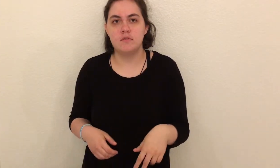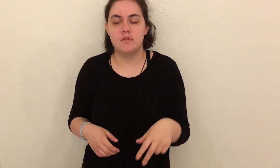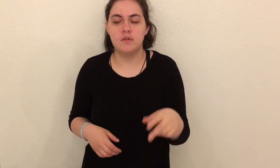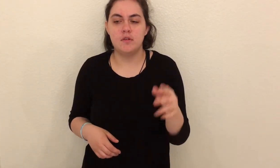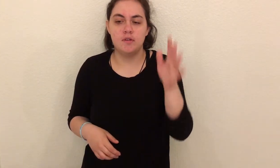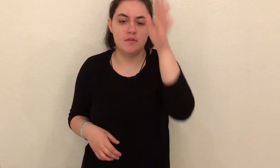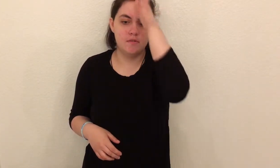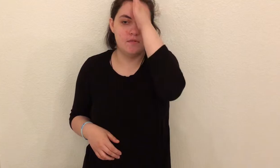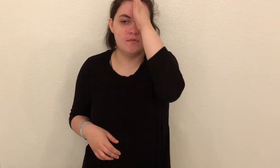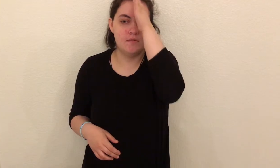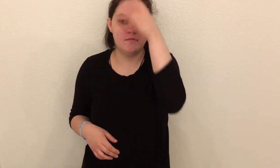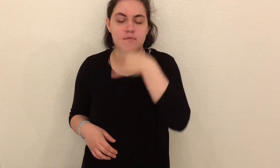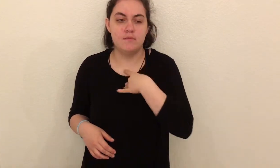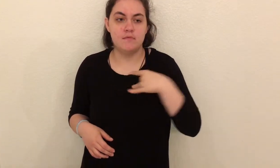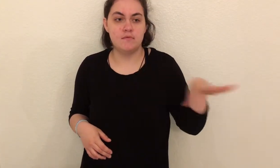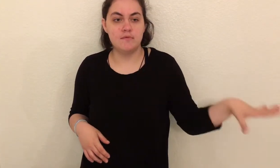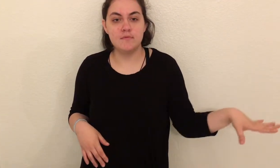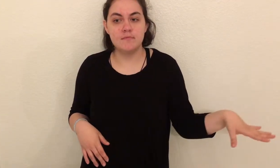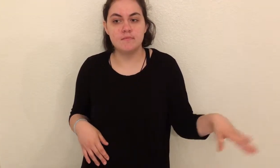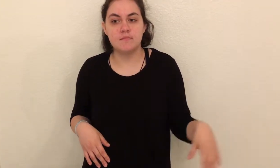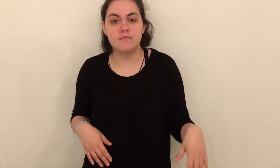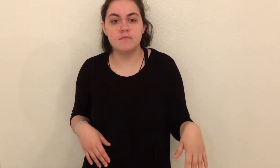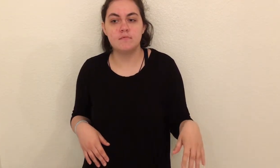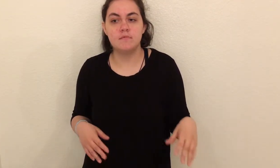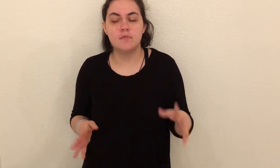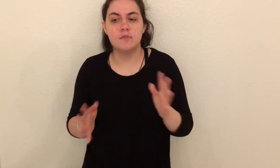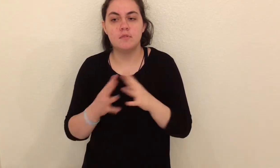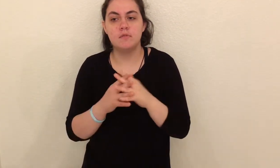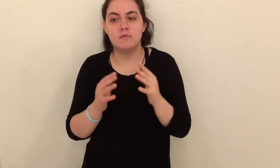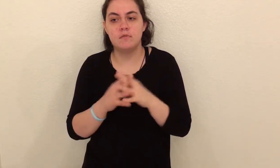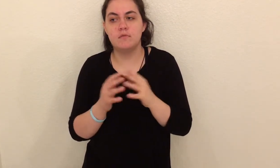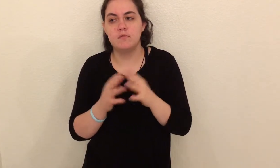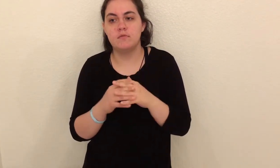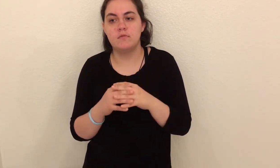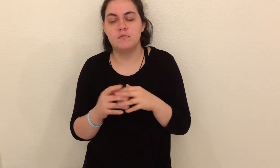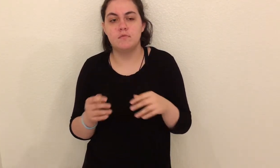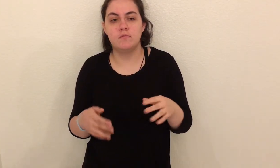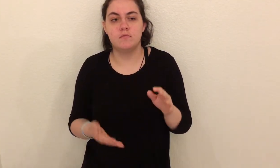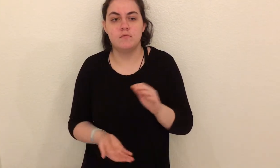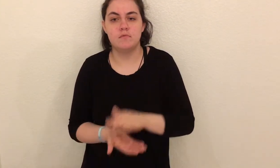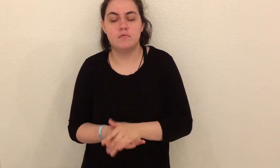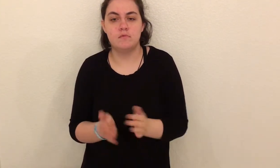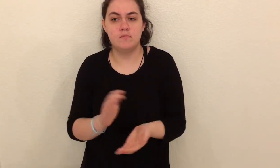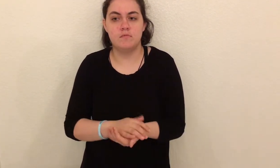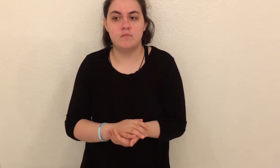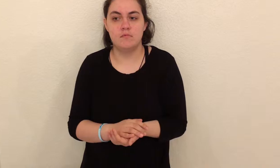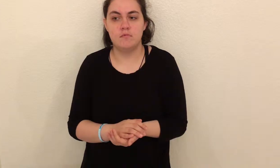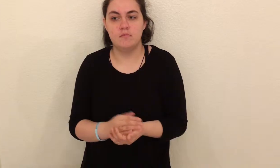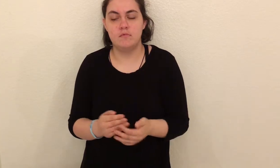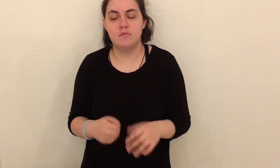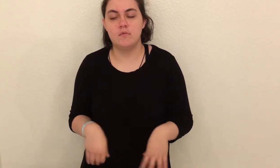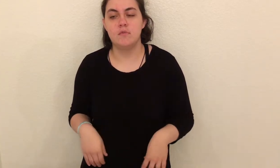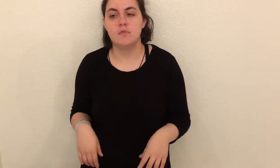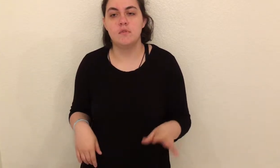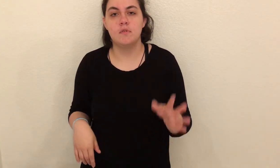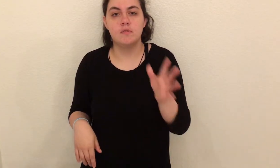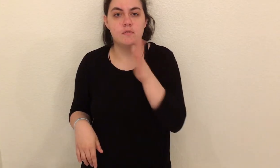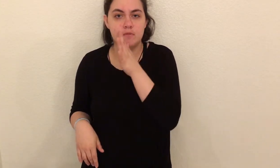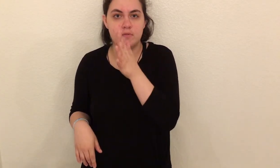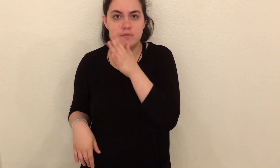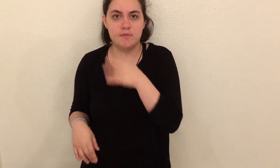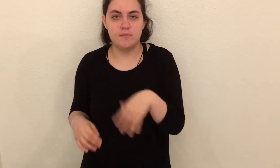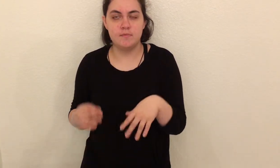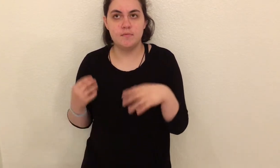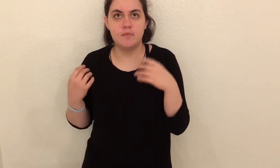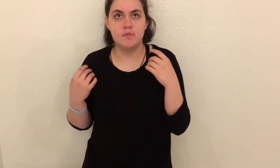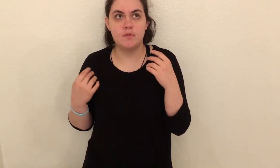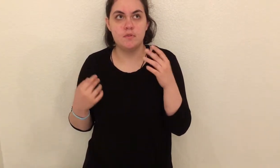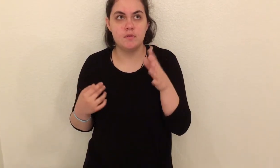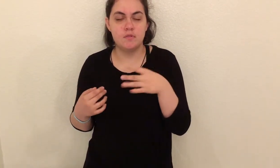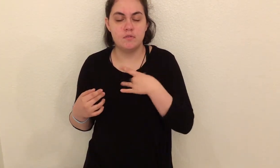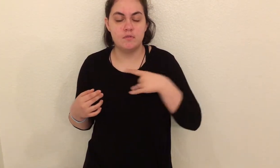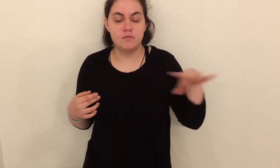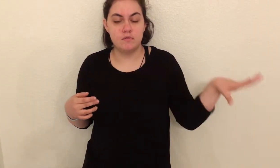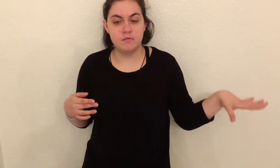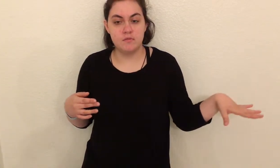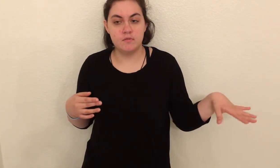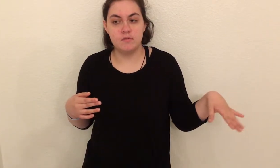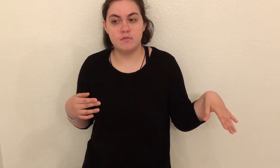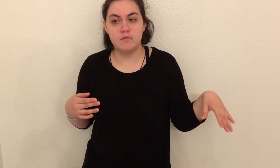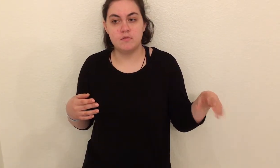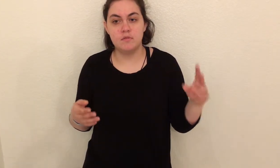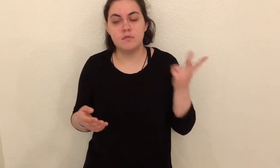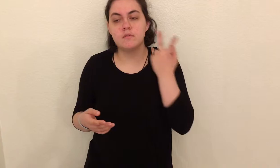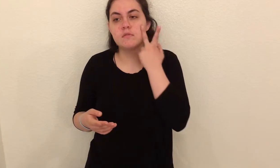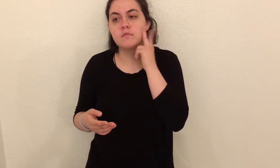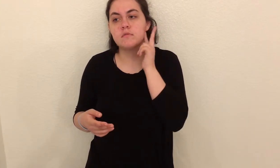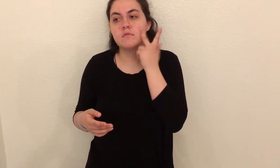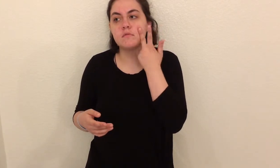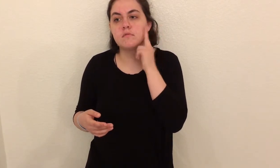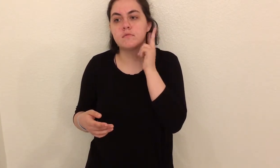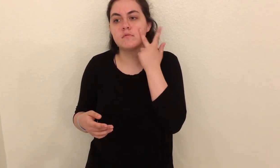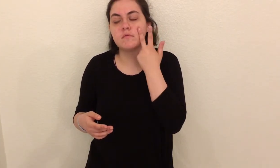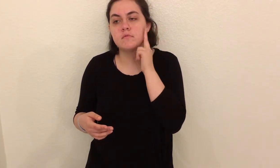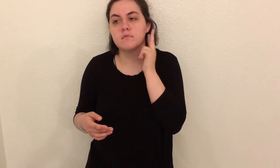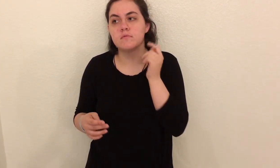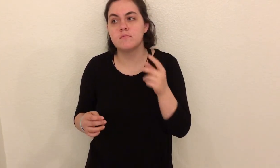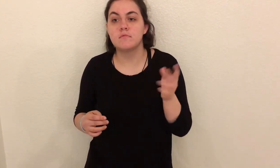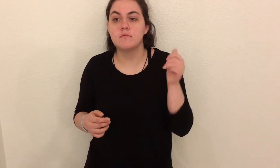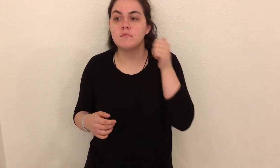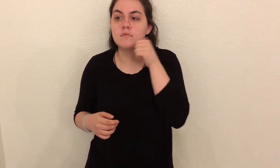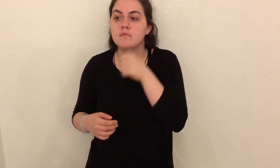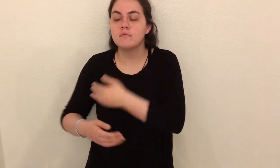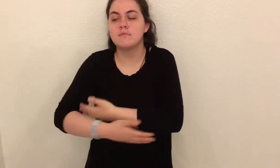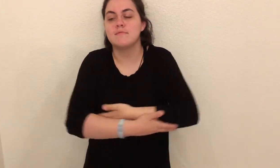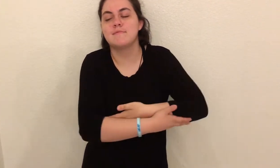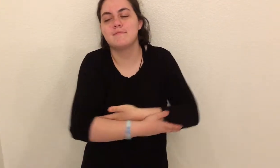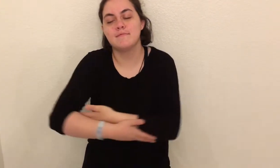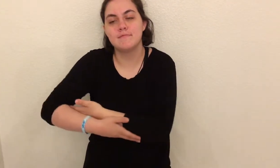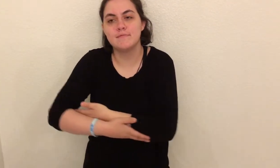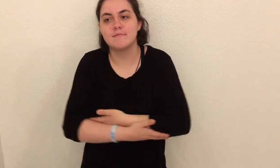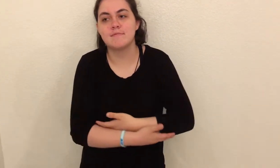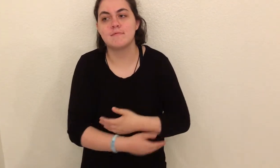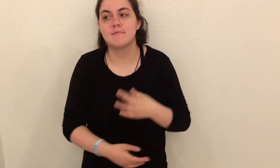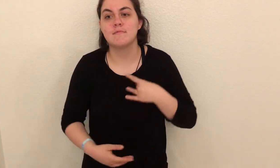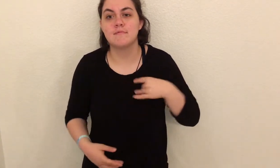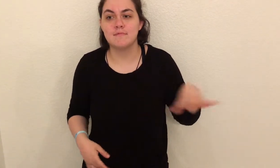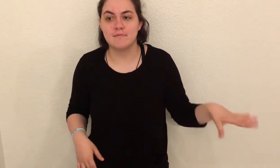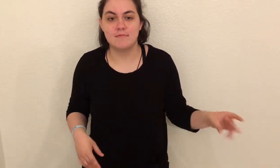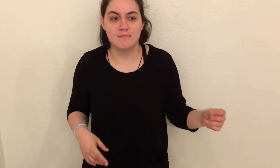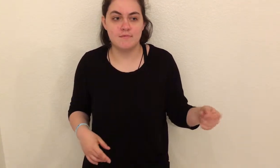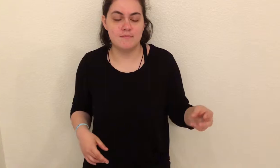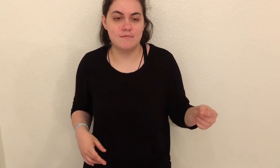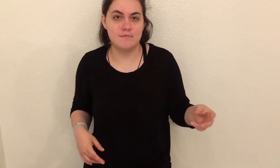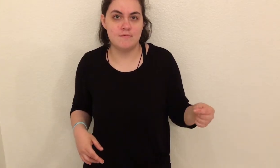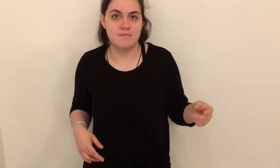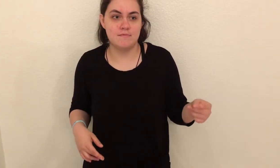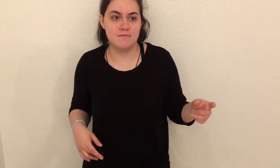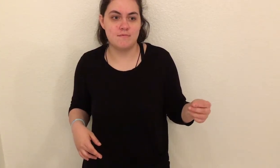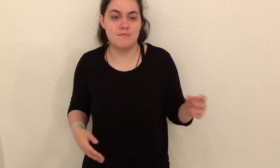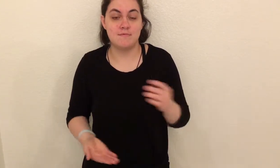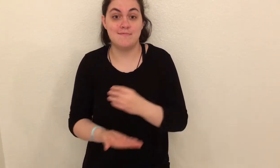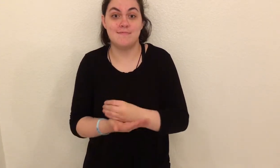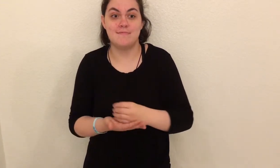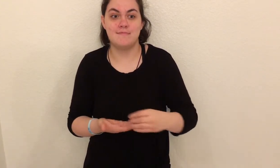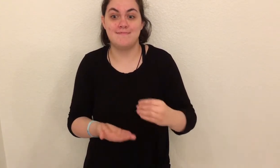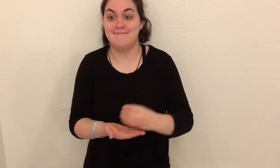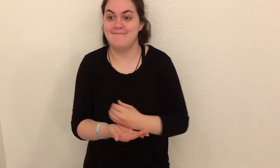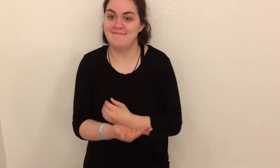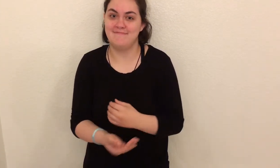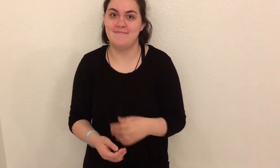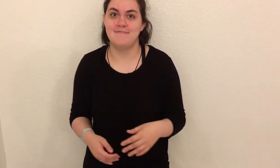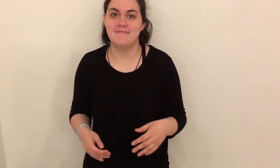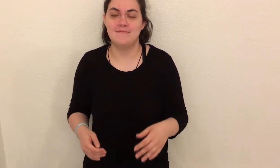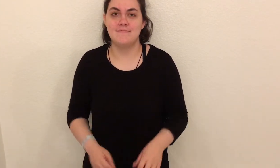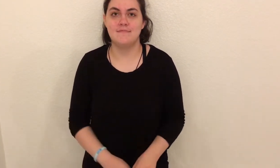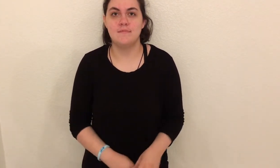Dad likes football and hamburgers. Mom likes Veggies, Baby girl likes the dog and cake